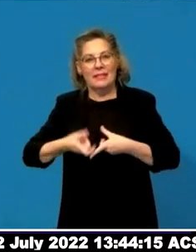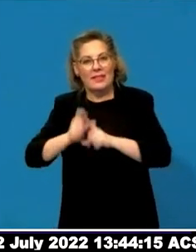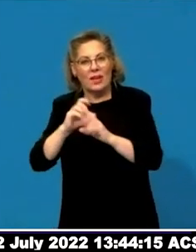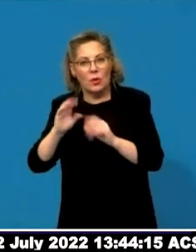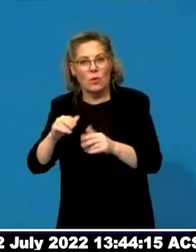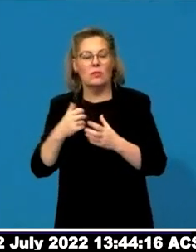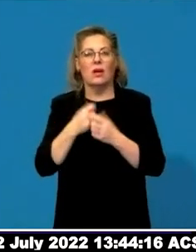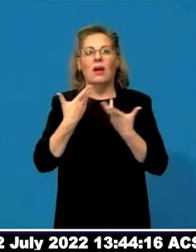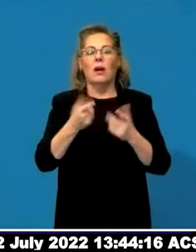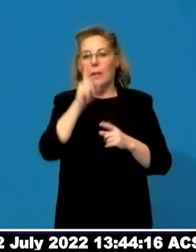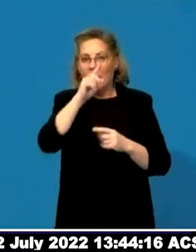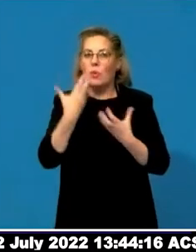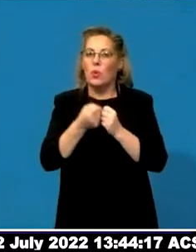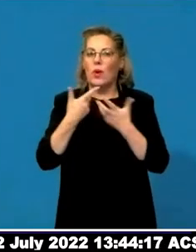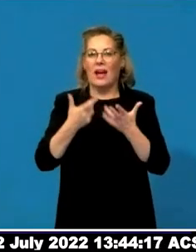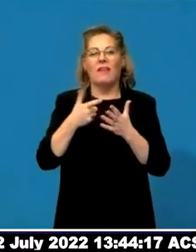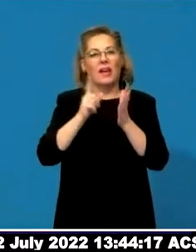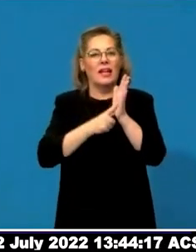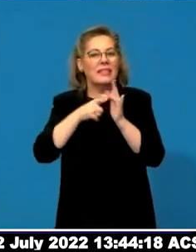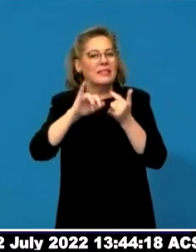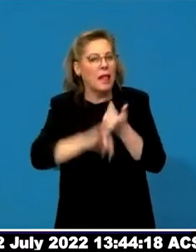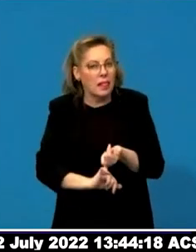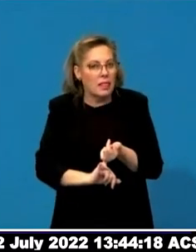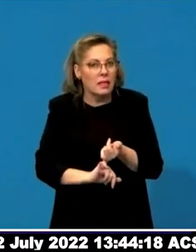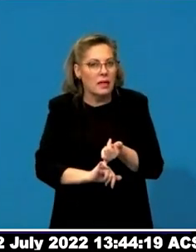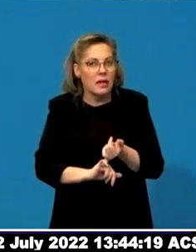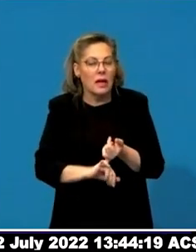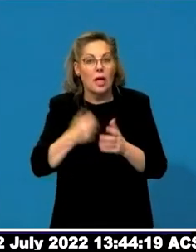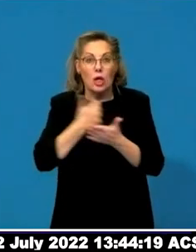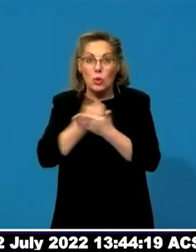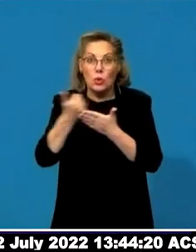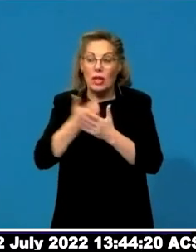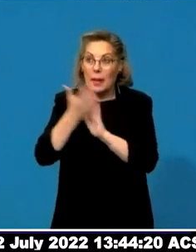or in an urban centre and whether there is funding in their plan